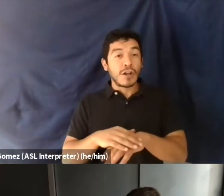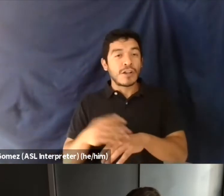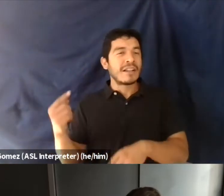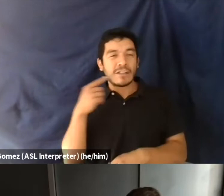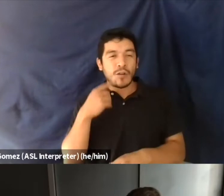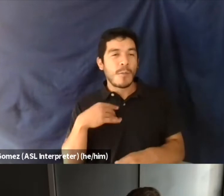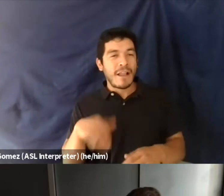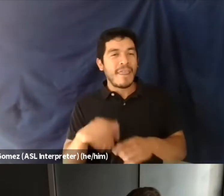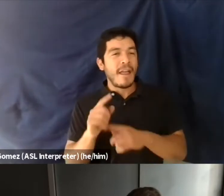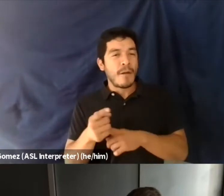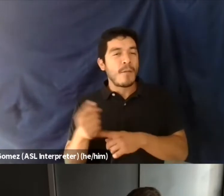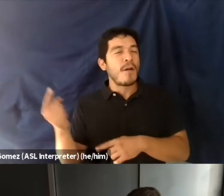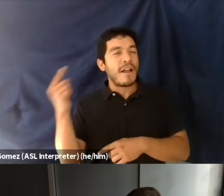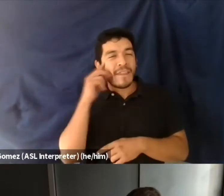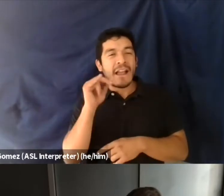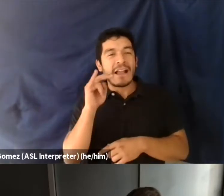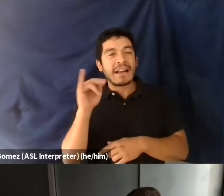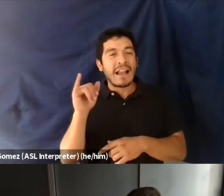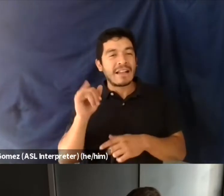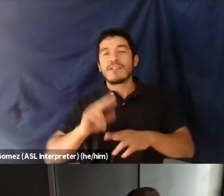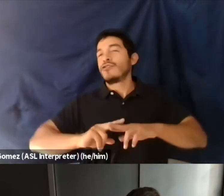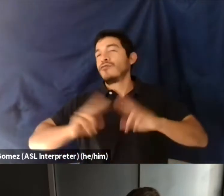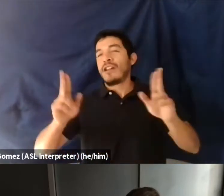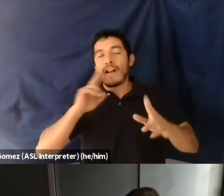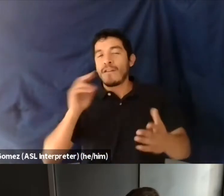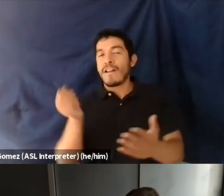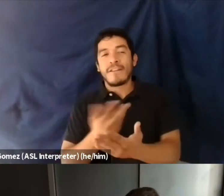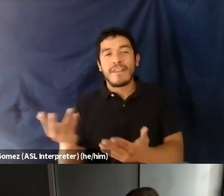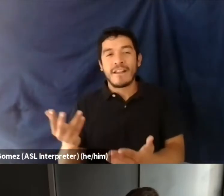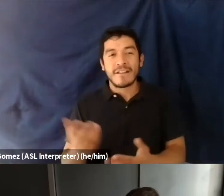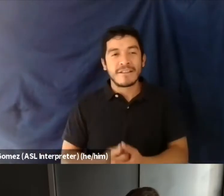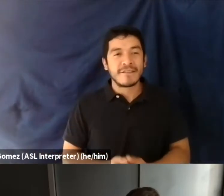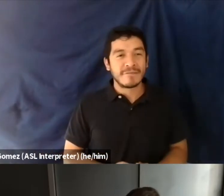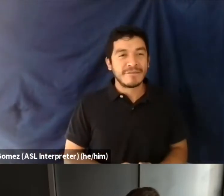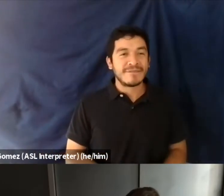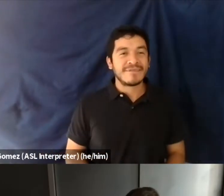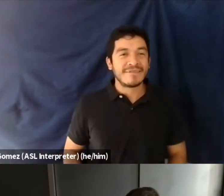he knew that nanny was on board with everything. So yeah, that's good.